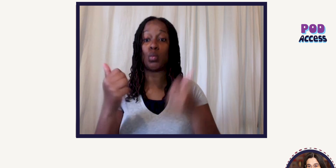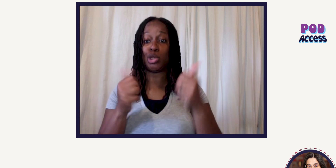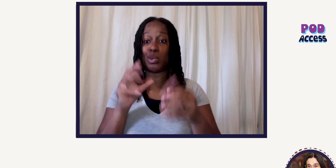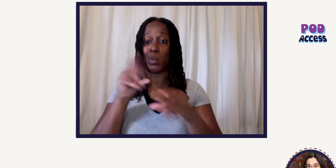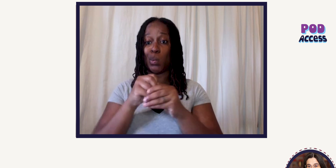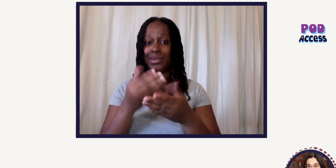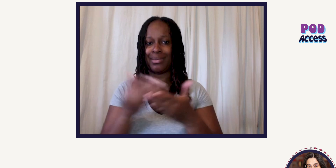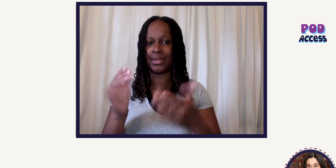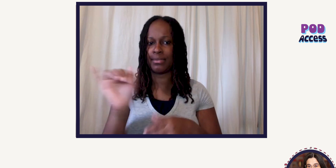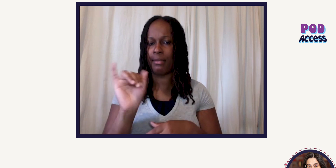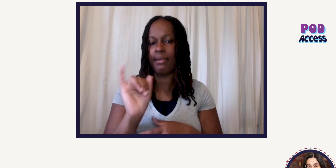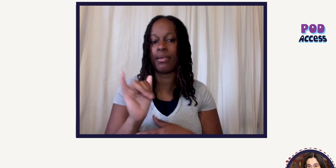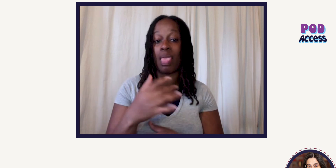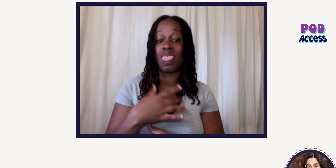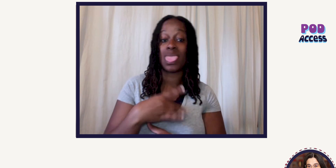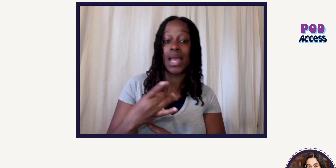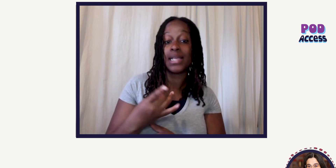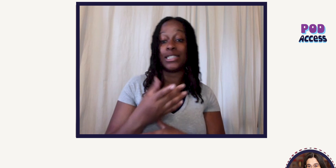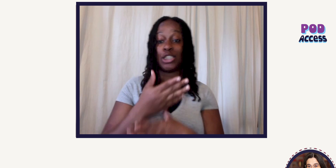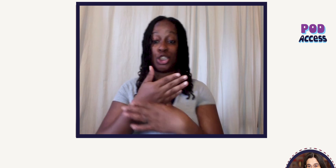and replies and retweets and all that.